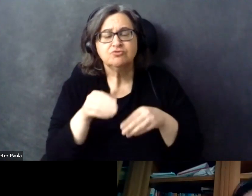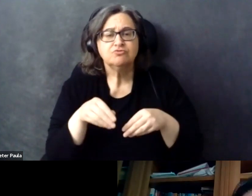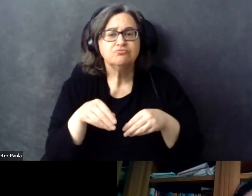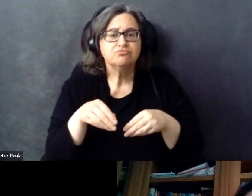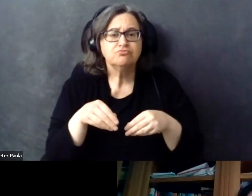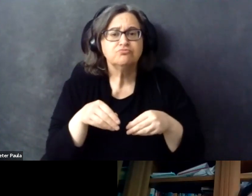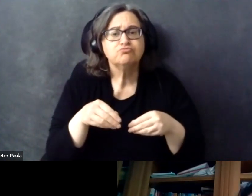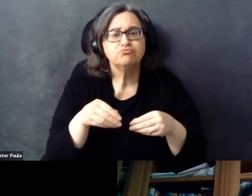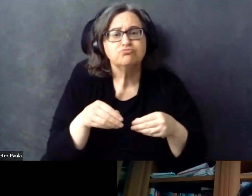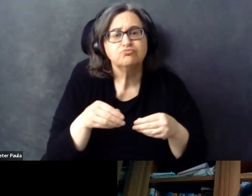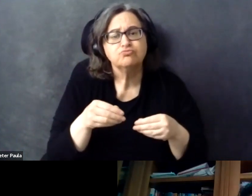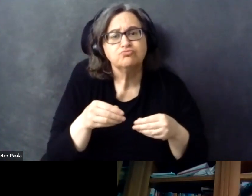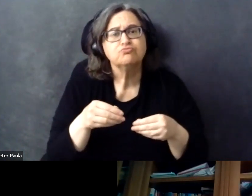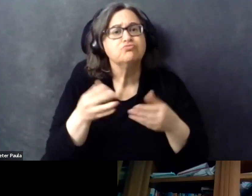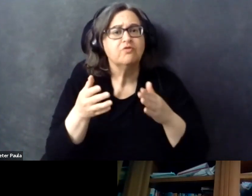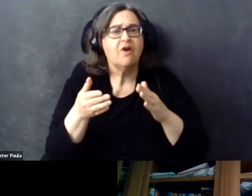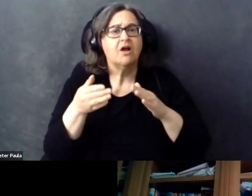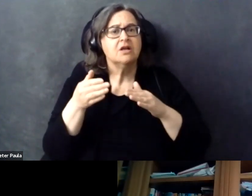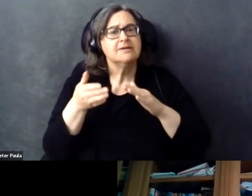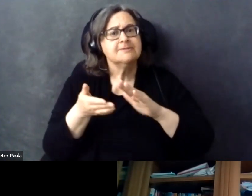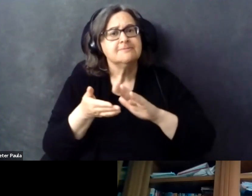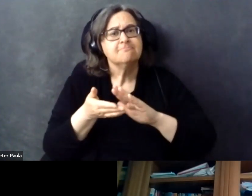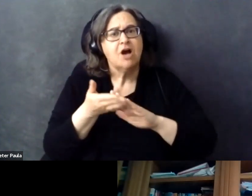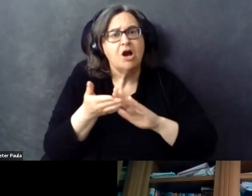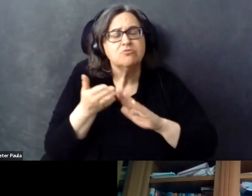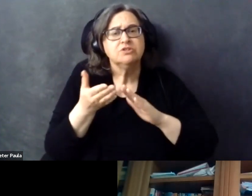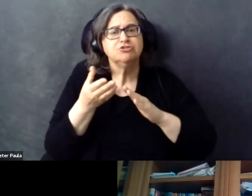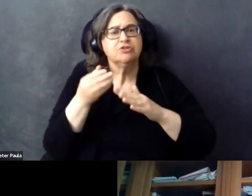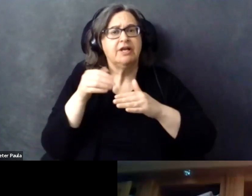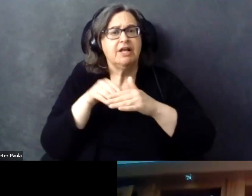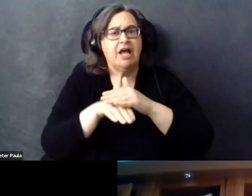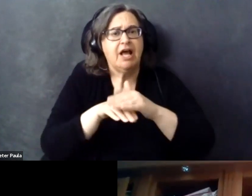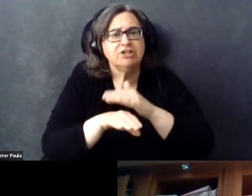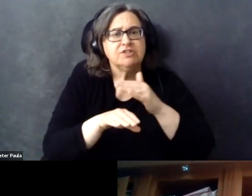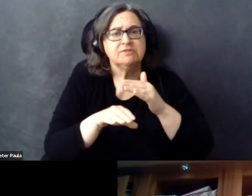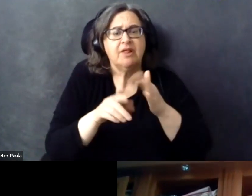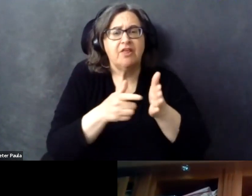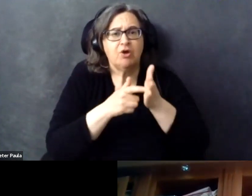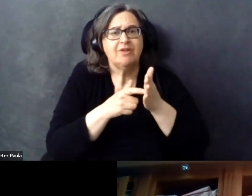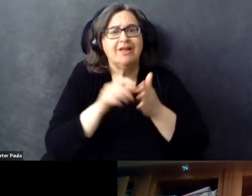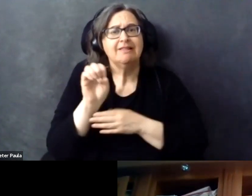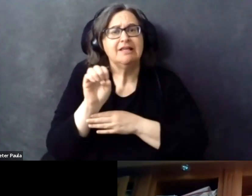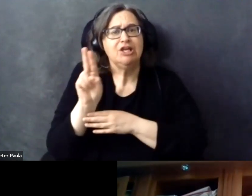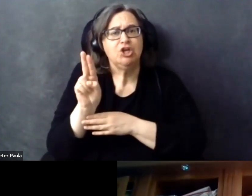uses exactly the same products and services to render